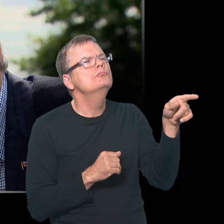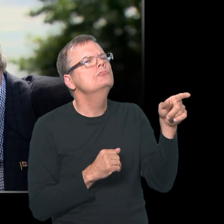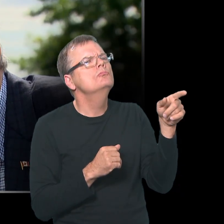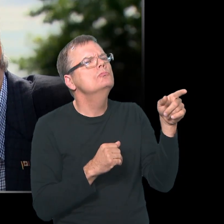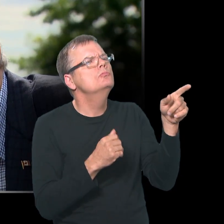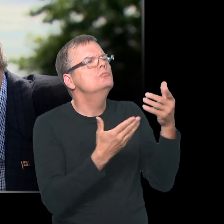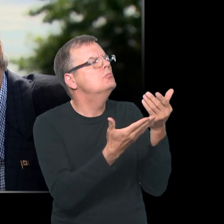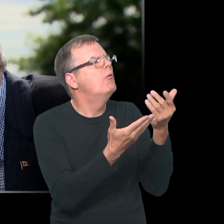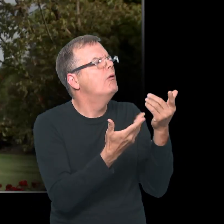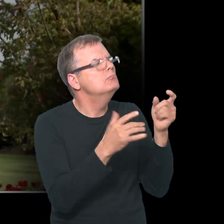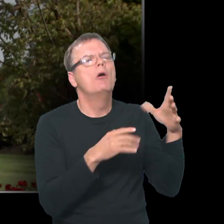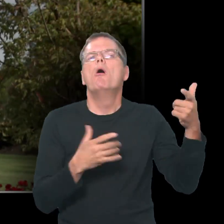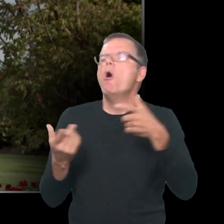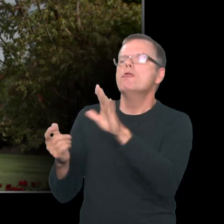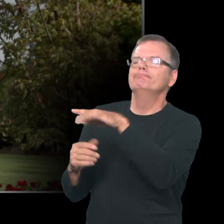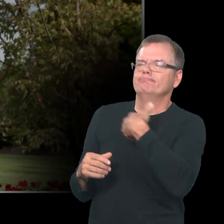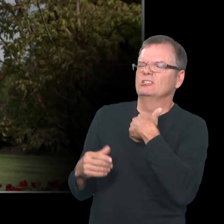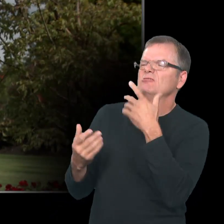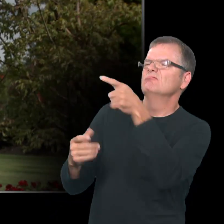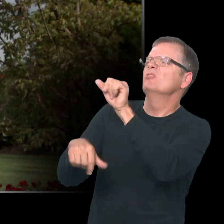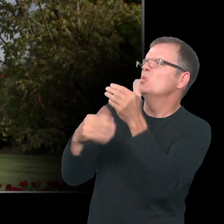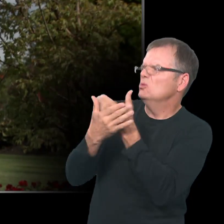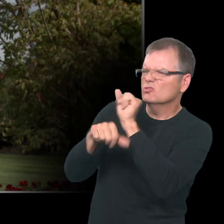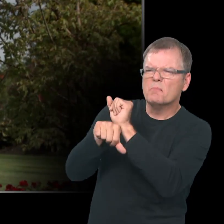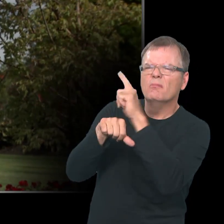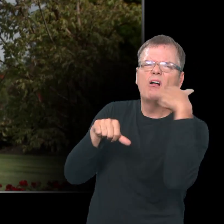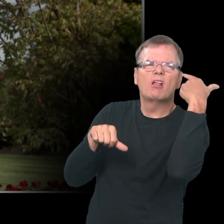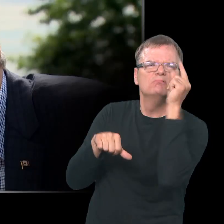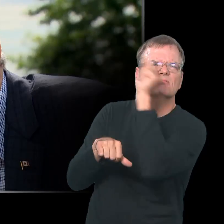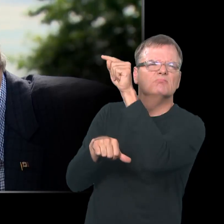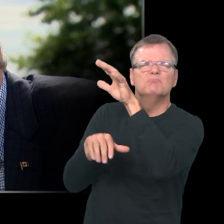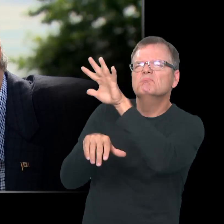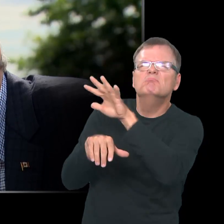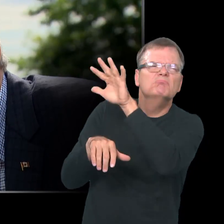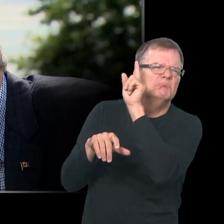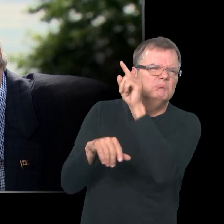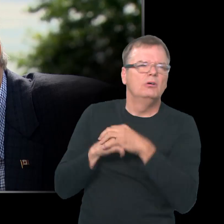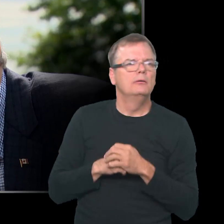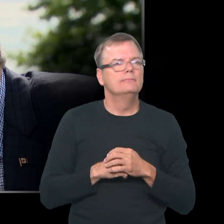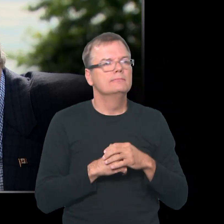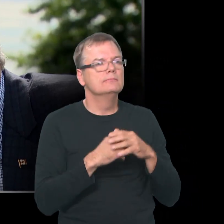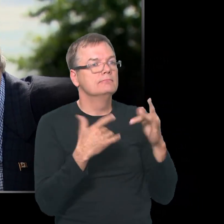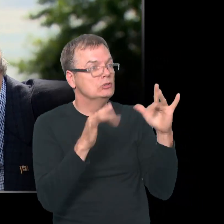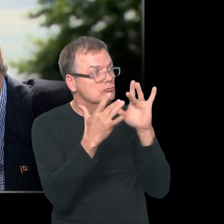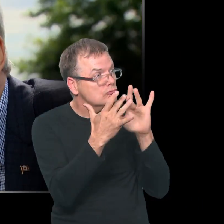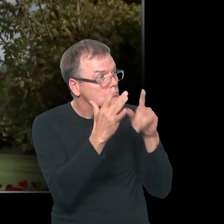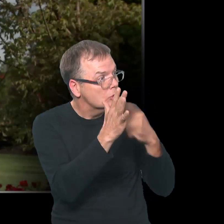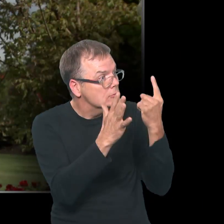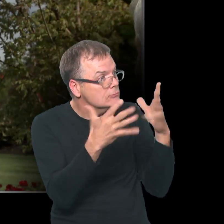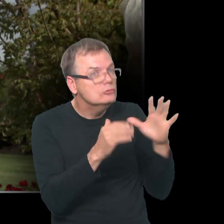It was just after he took a job in London, I wished him well. And there was just, that was it?